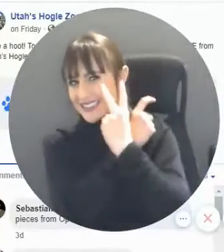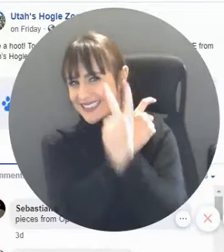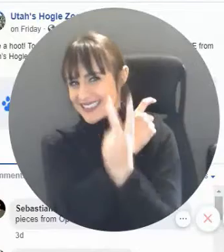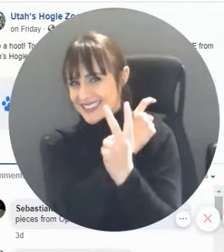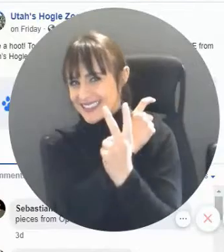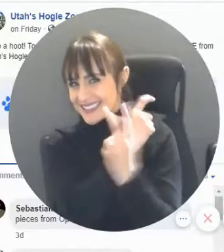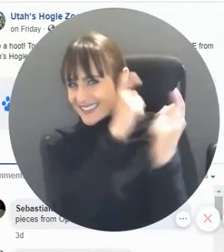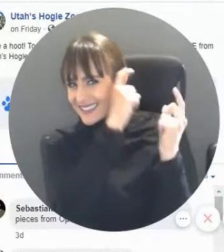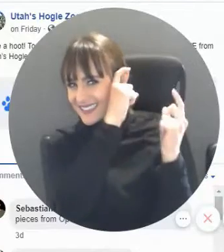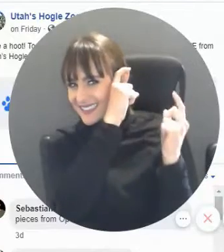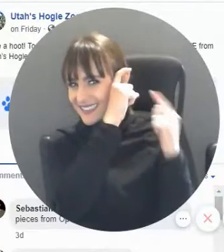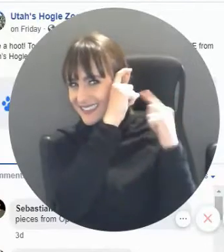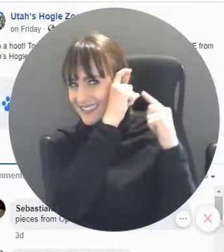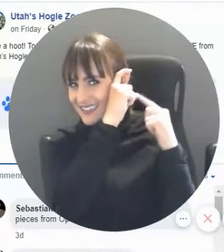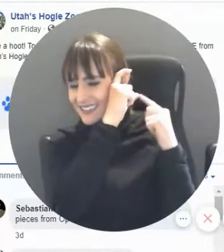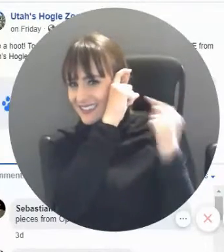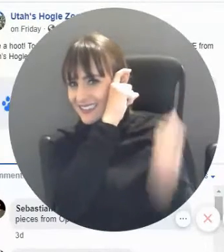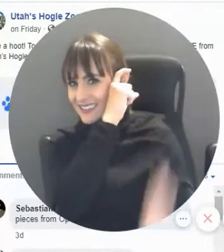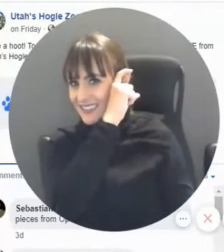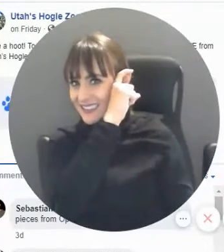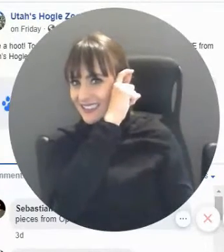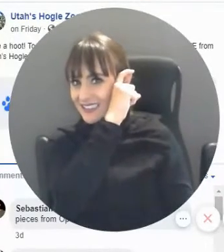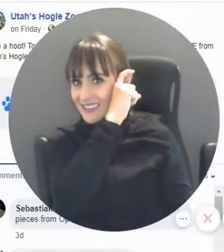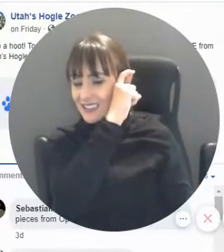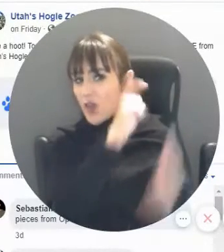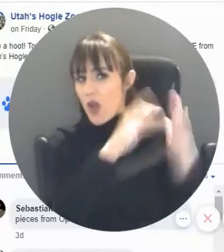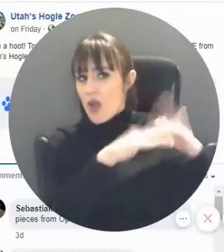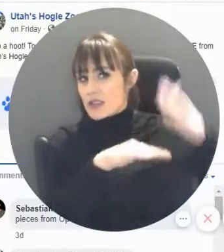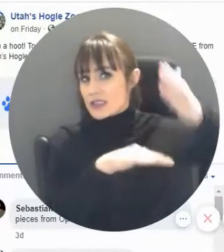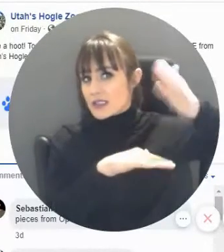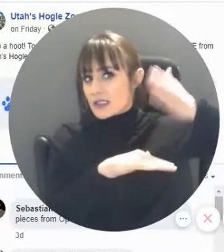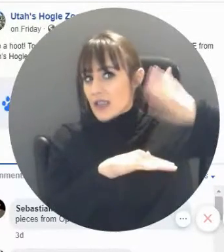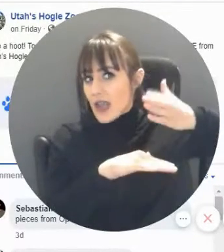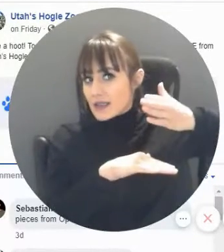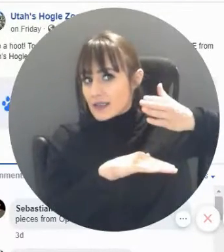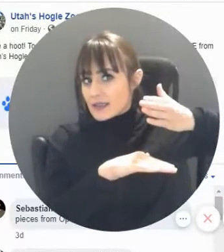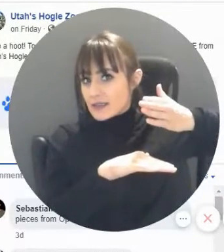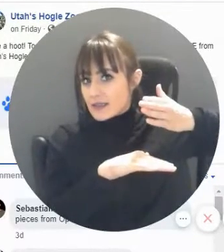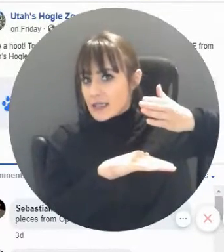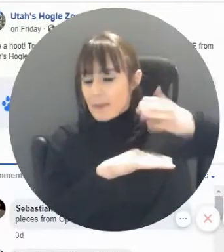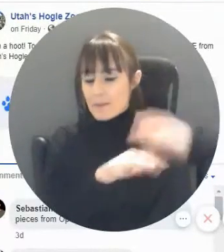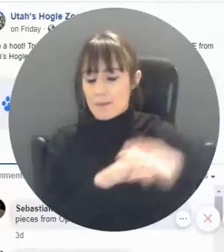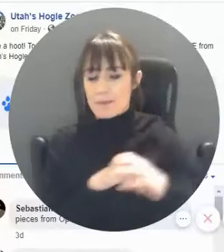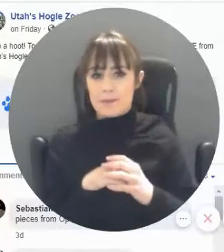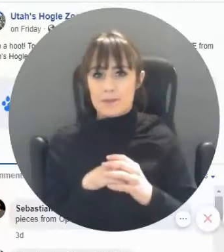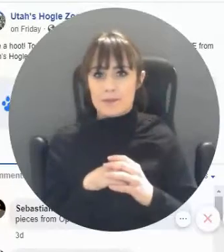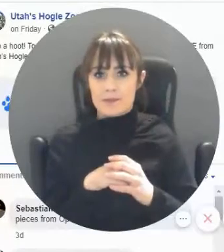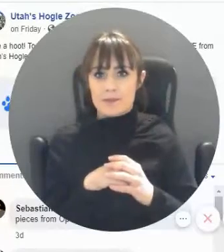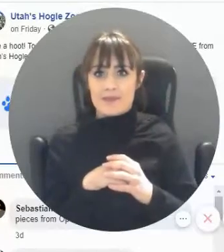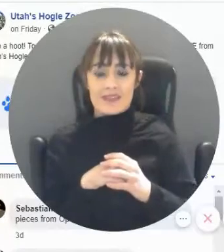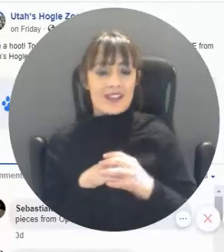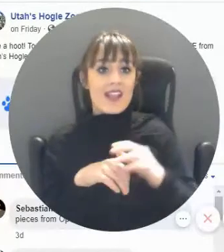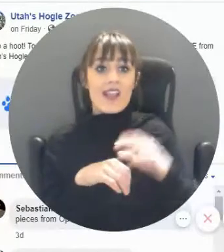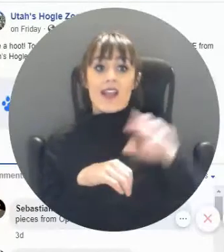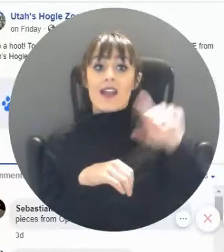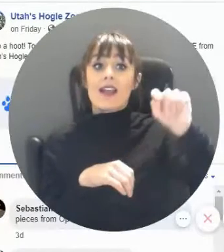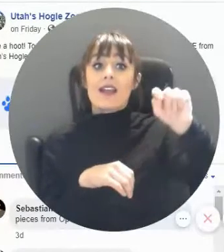but those sound holes are actually right on the sides of their facial point. Brad: The tufts/hair are not their ears.